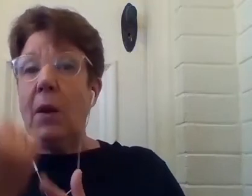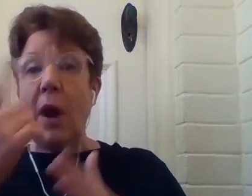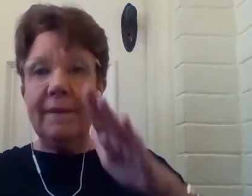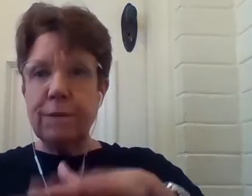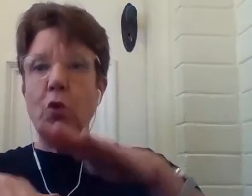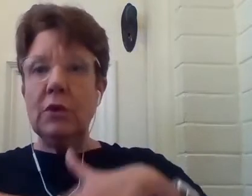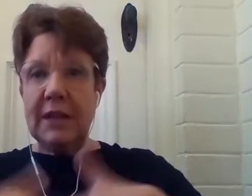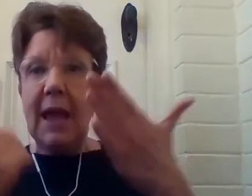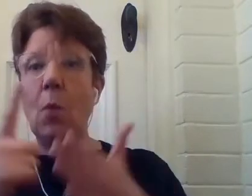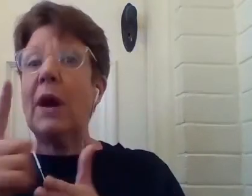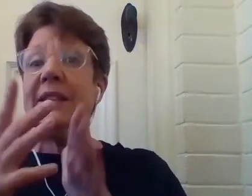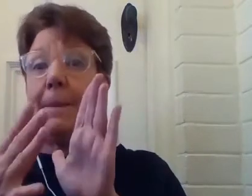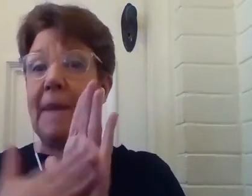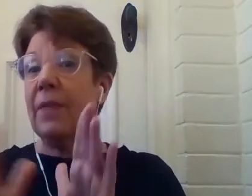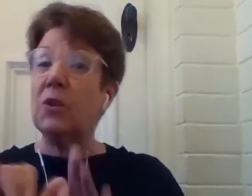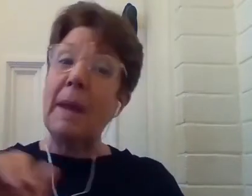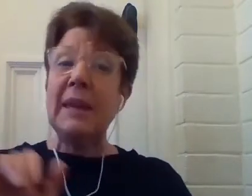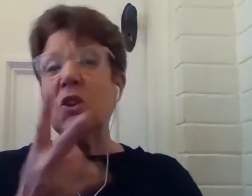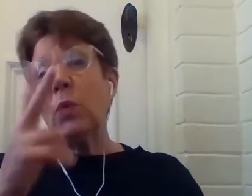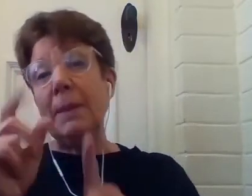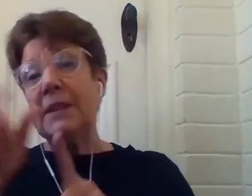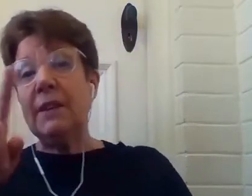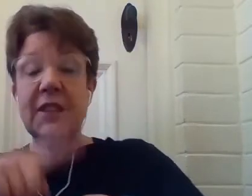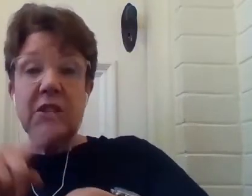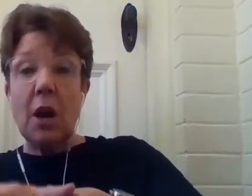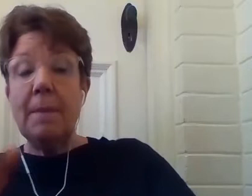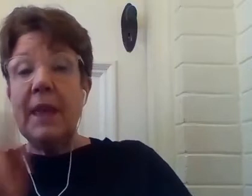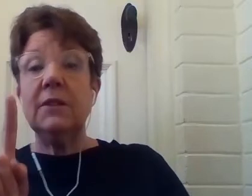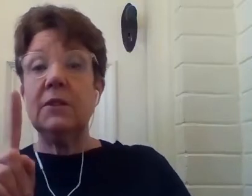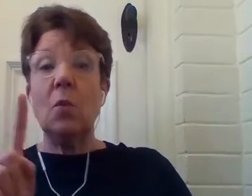your name is about 20% of the time that's a really good way of doing